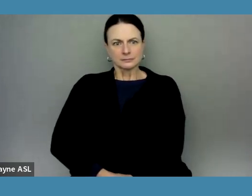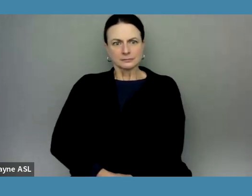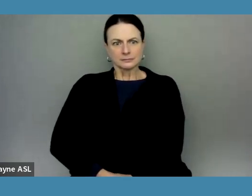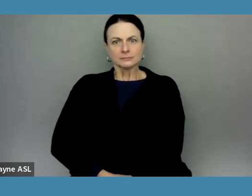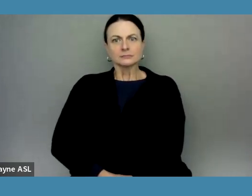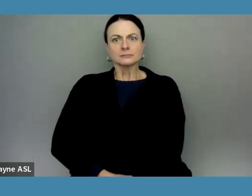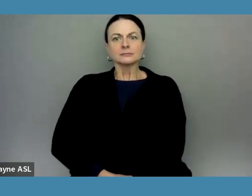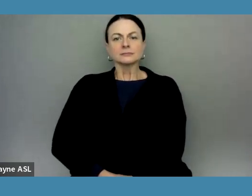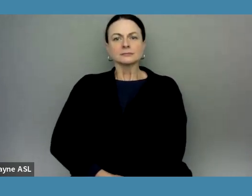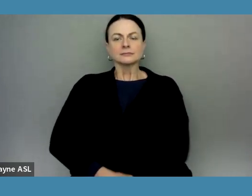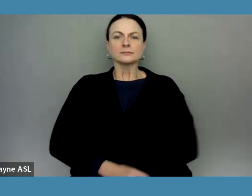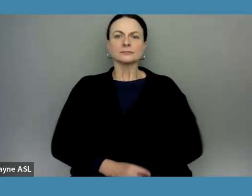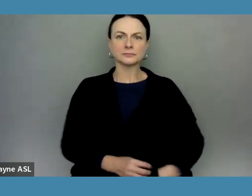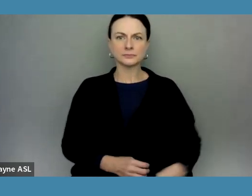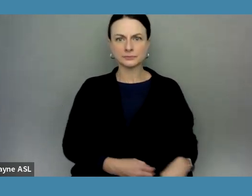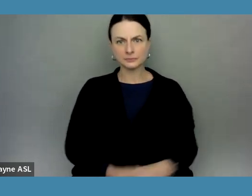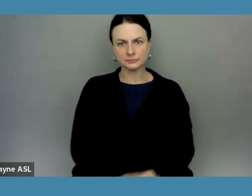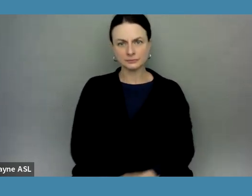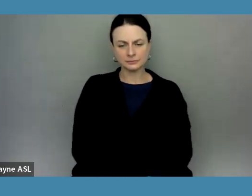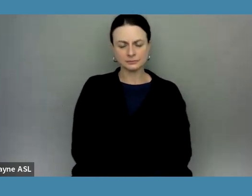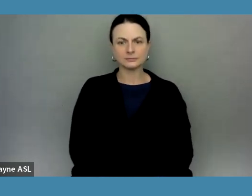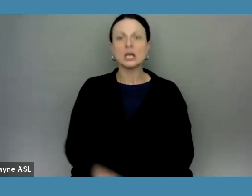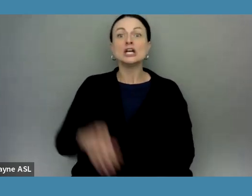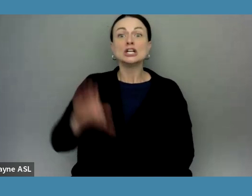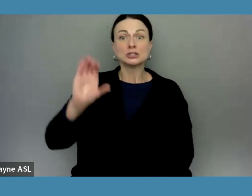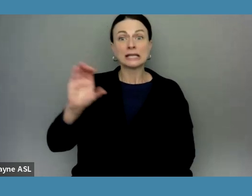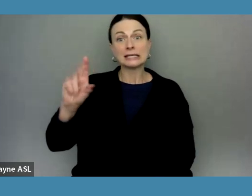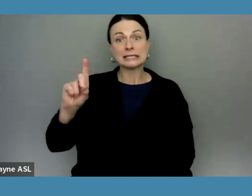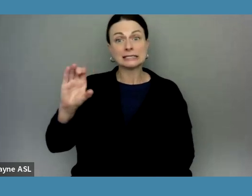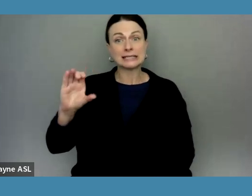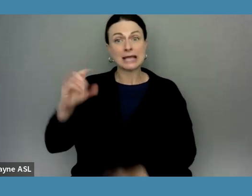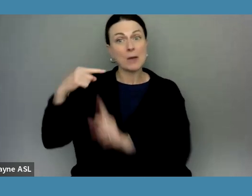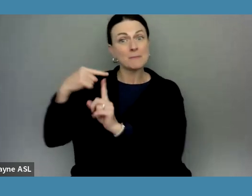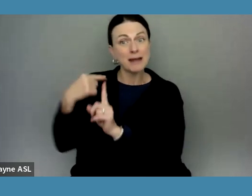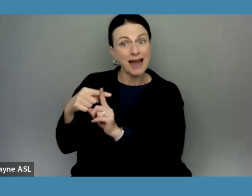So CDC+ is not a waiver.